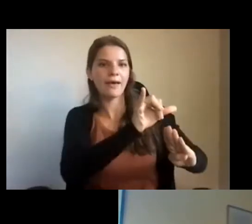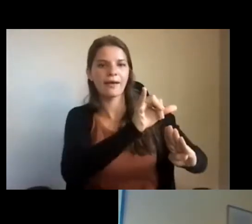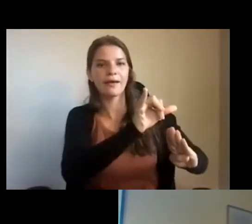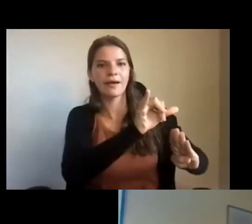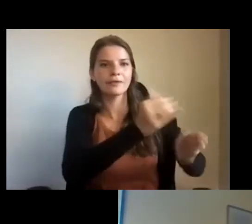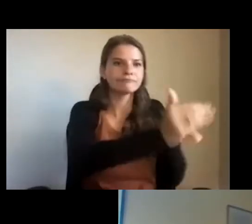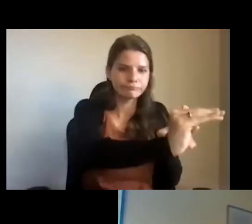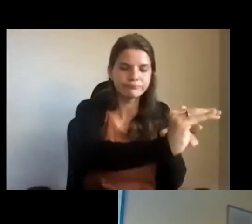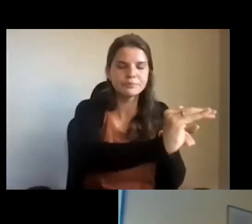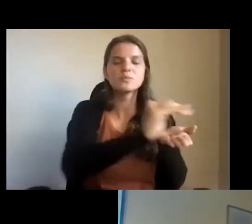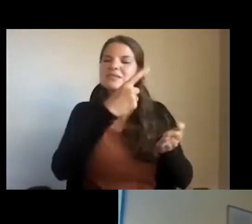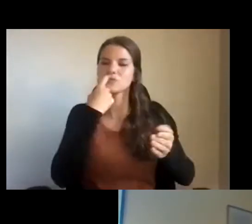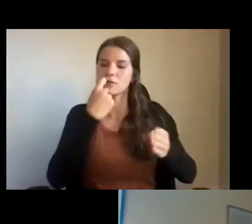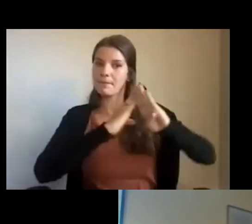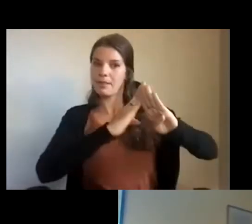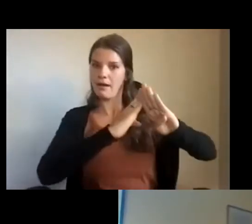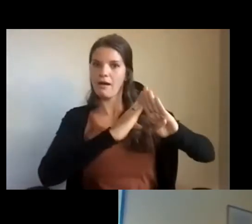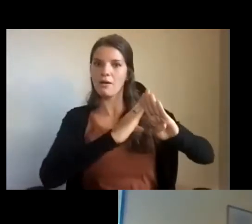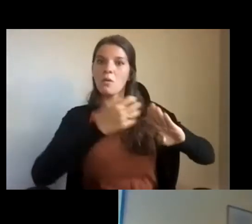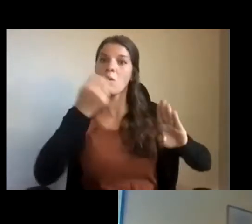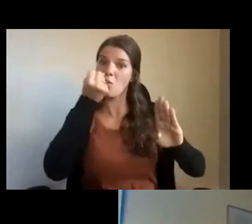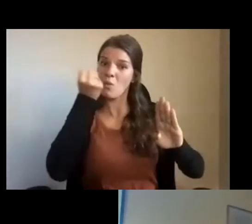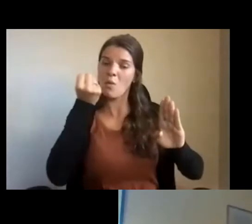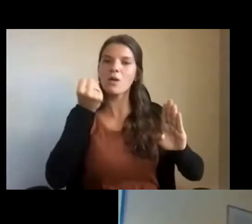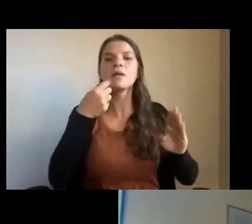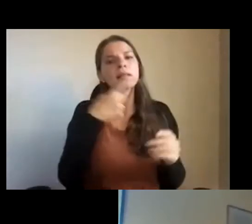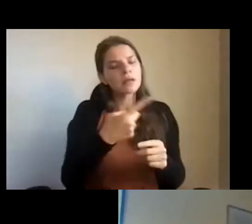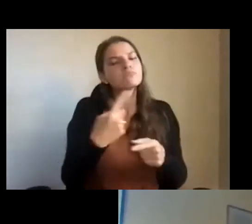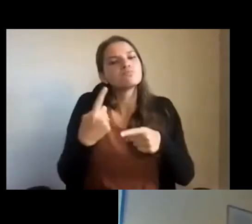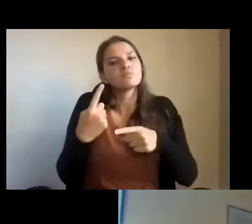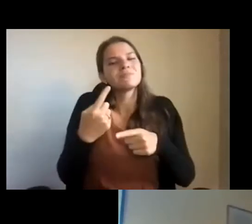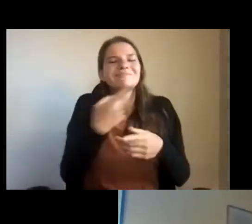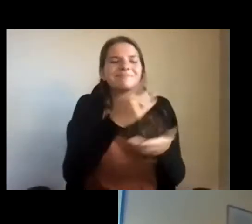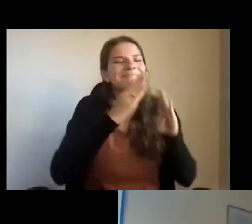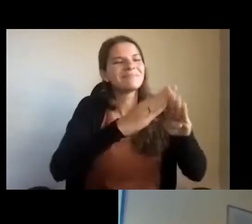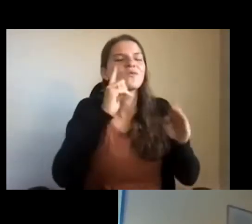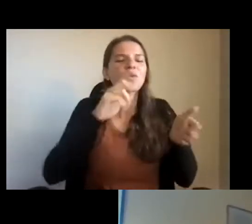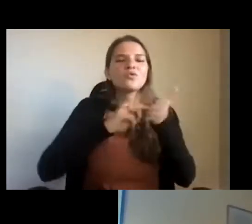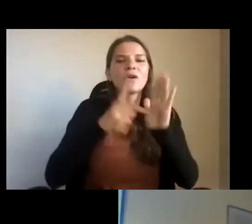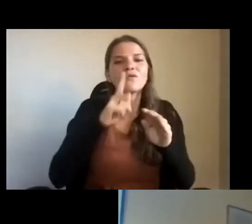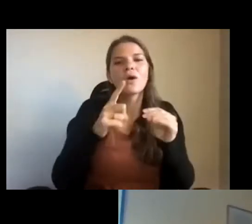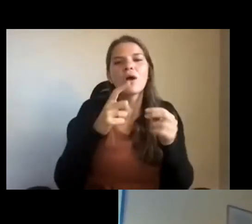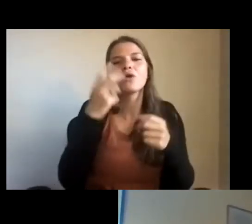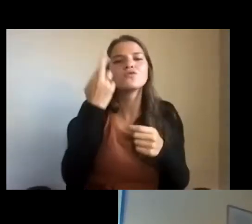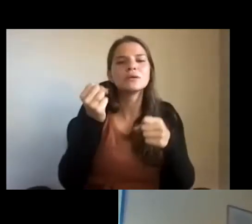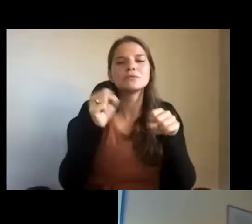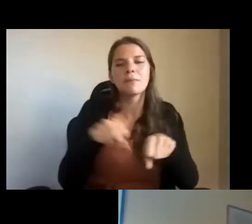religious exemption as a basis for reasonable accommodation. Essentially what happens